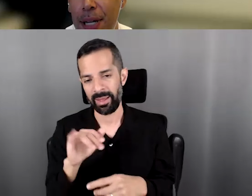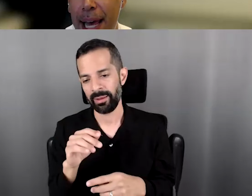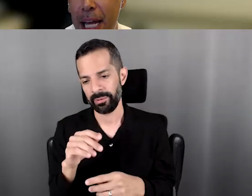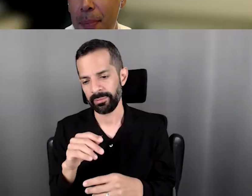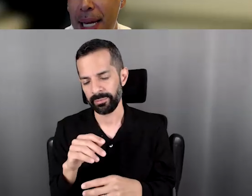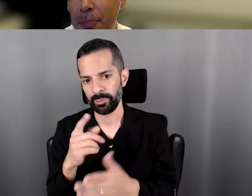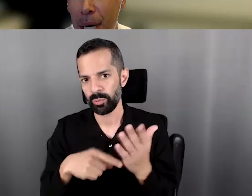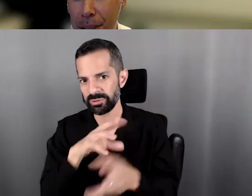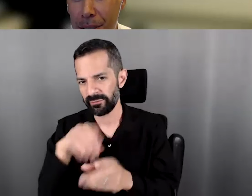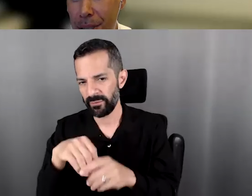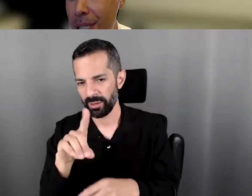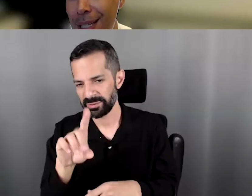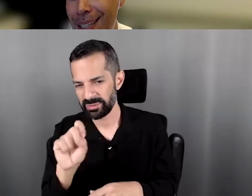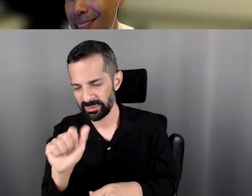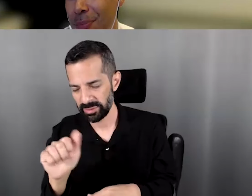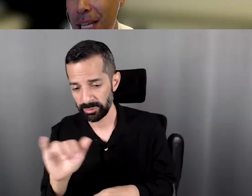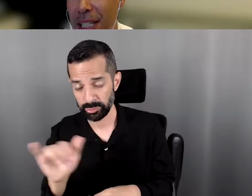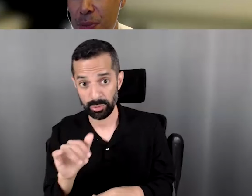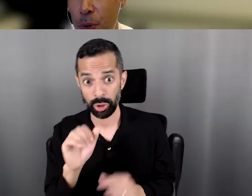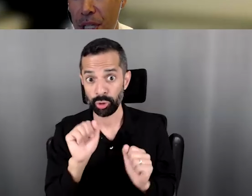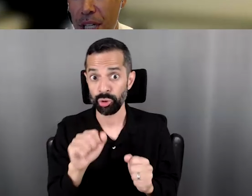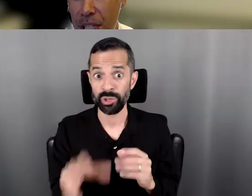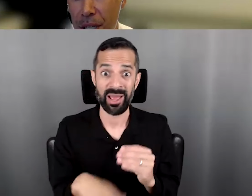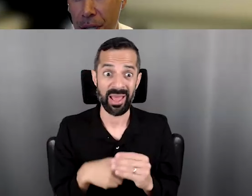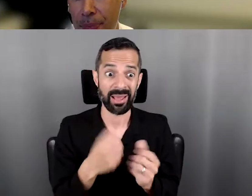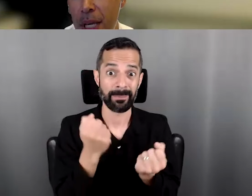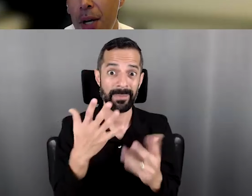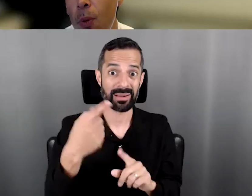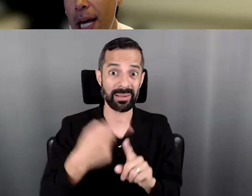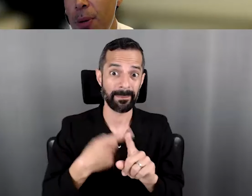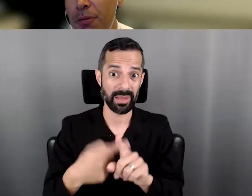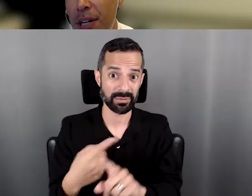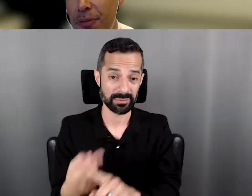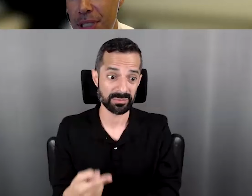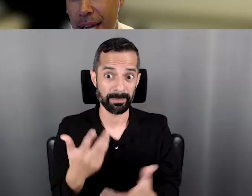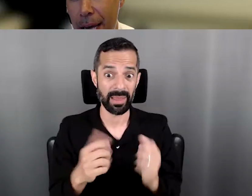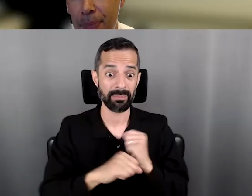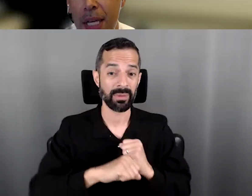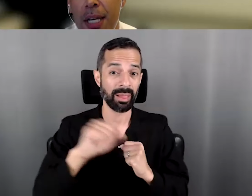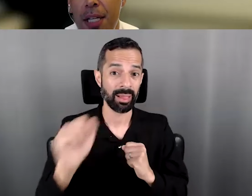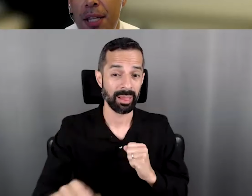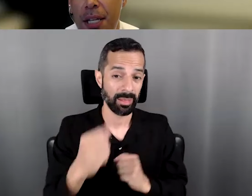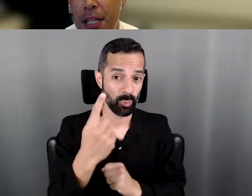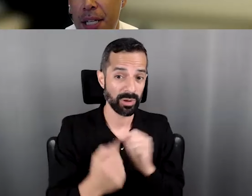that could add many months, in some cases more than a year. Why do I reference that?